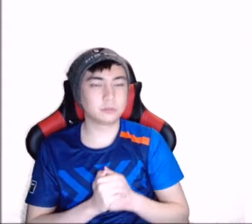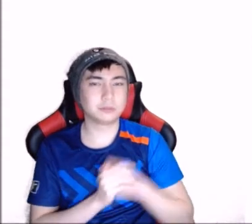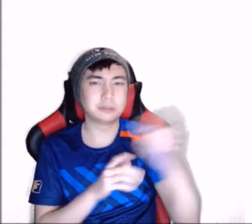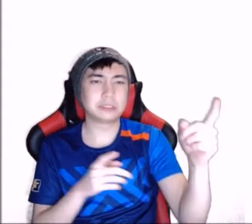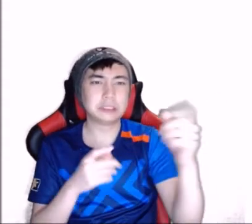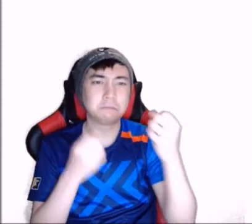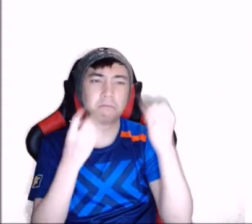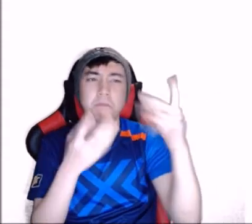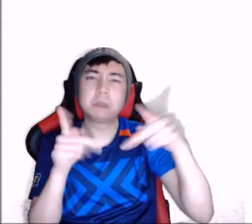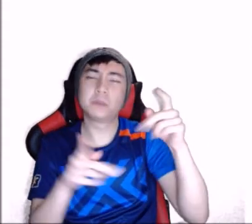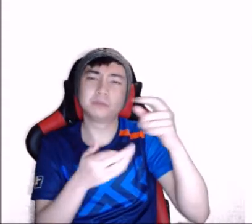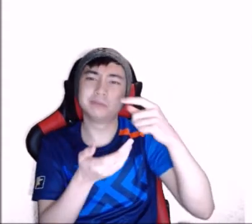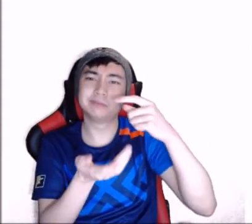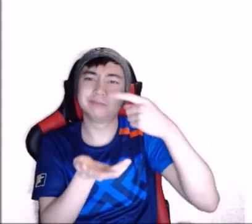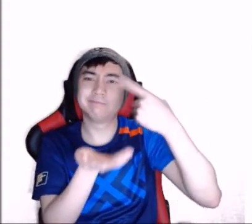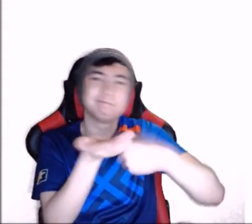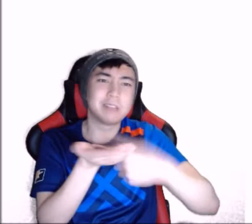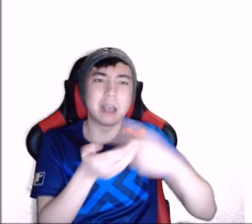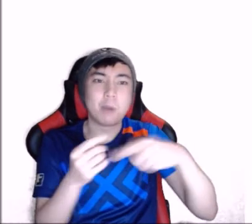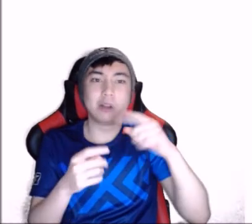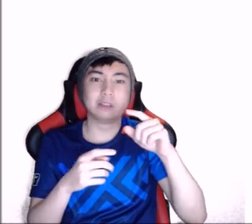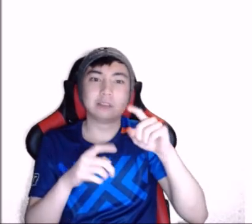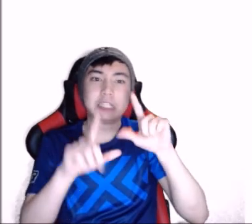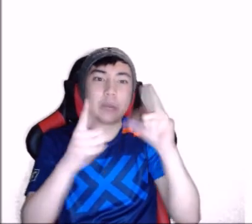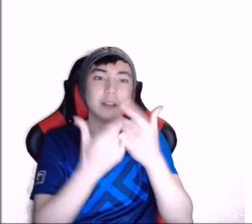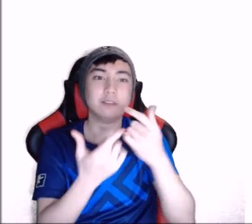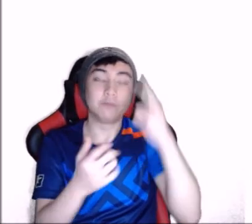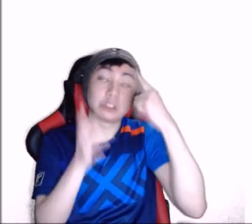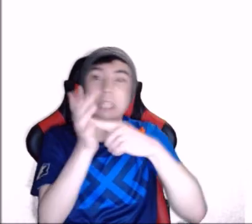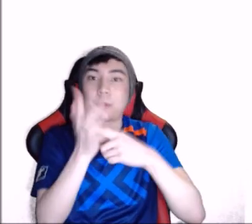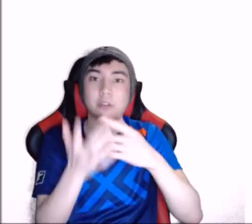There are some debates about whether or not esports tournaments should include all players, or have separate leagues,